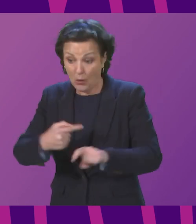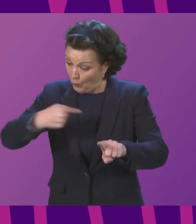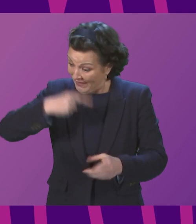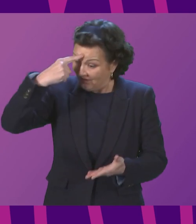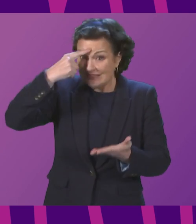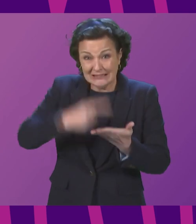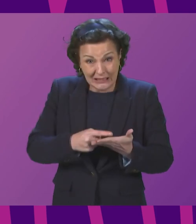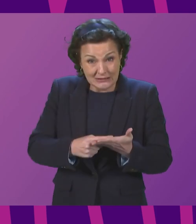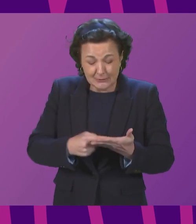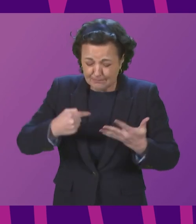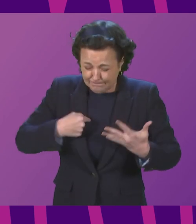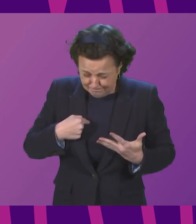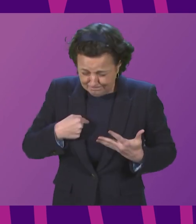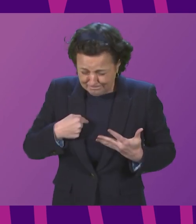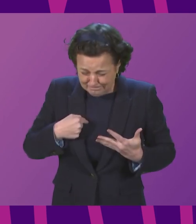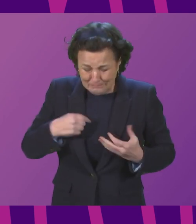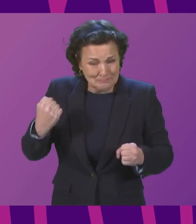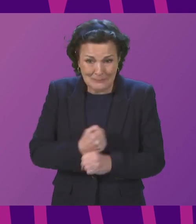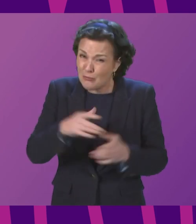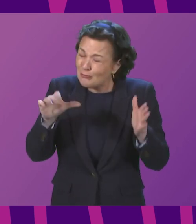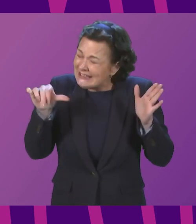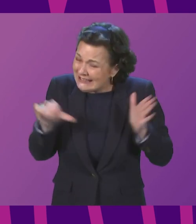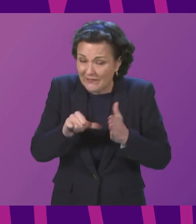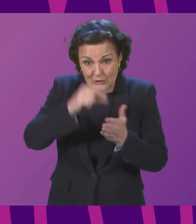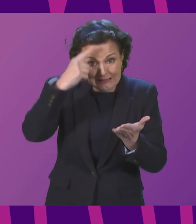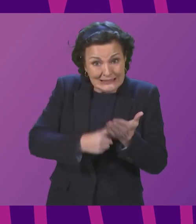make really difficult decisions in order to provide support. Yes—it takes time, through